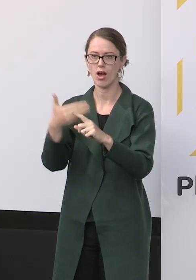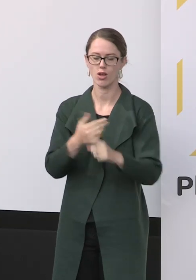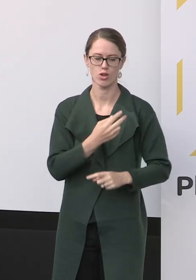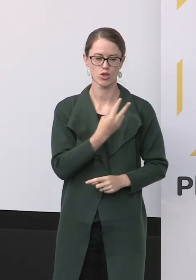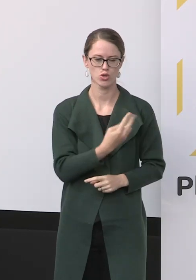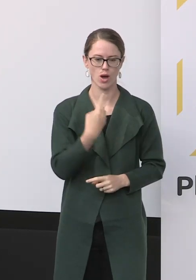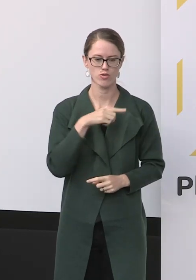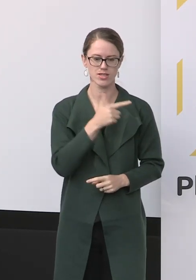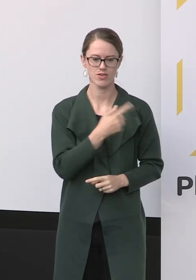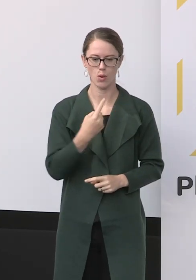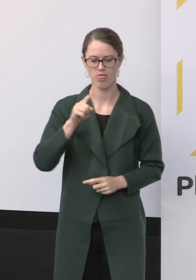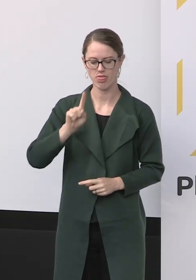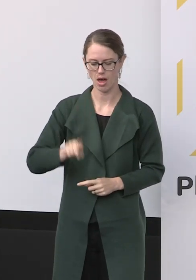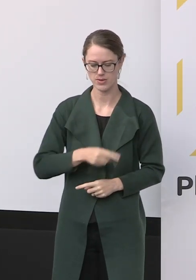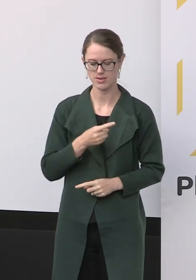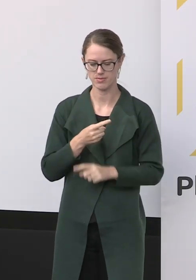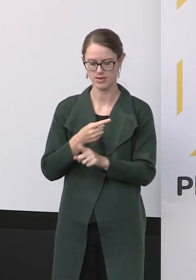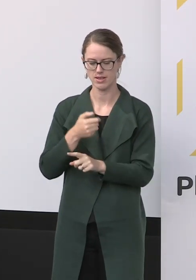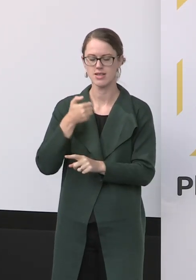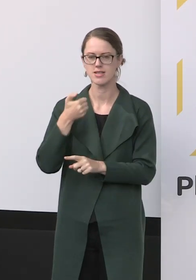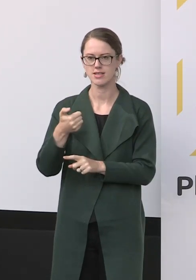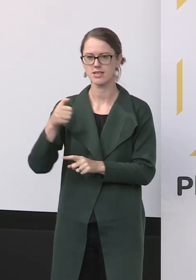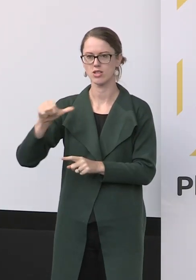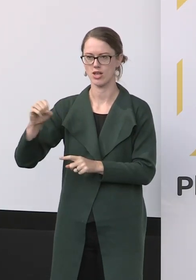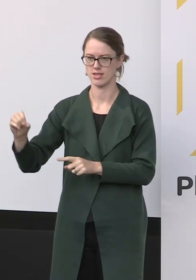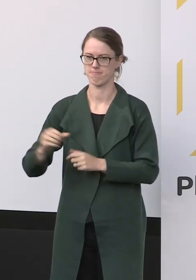laboratories completed 4,255